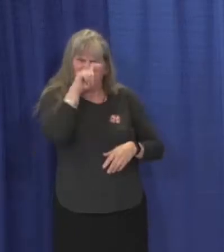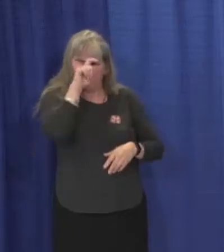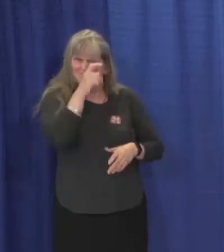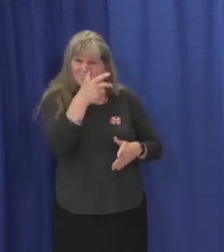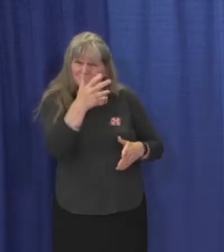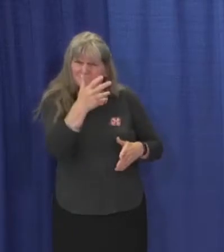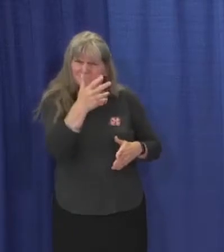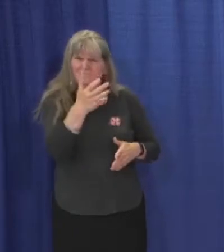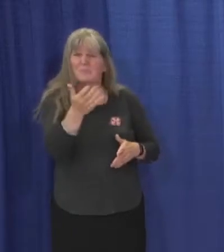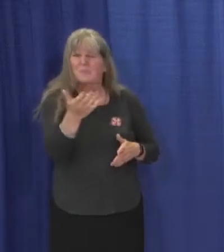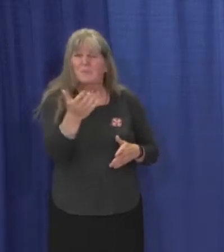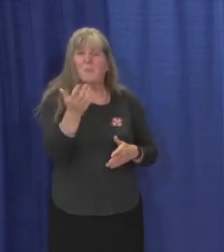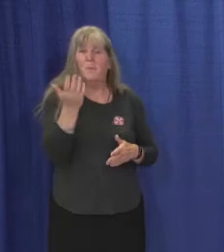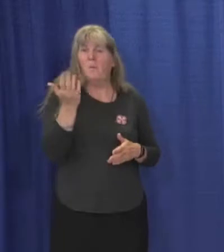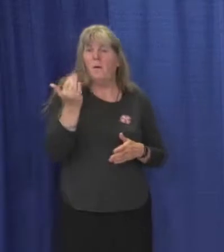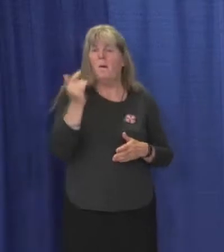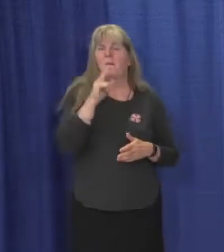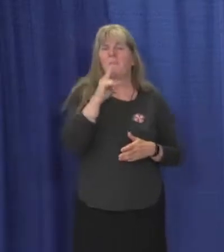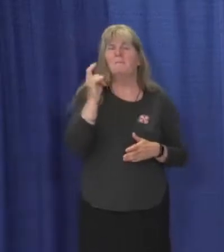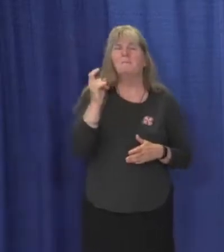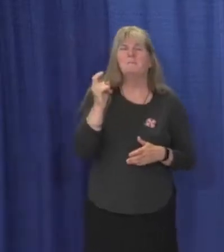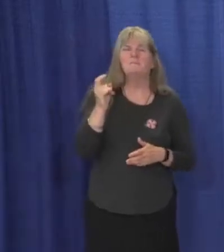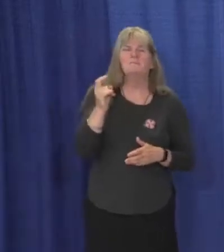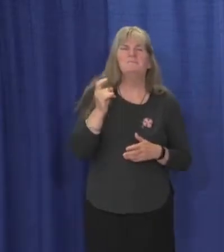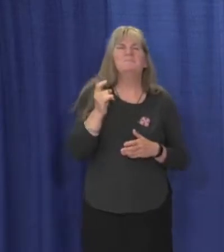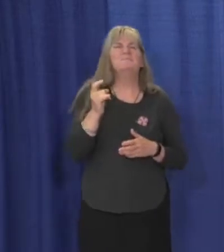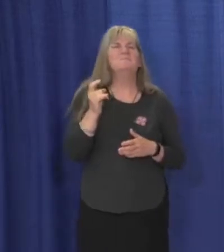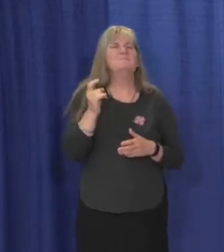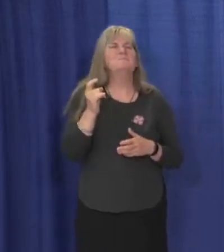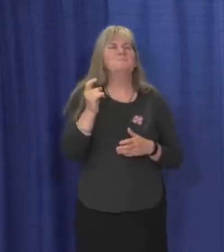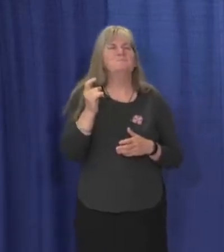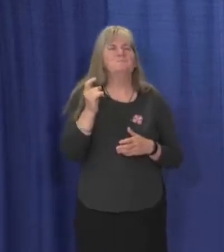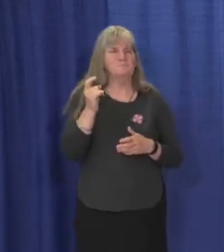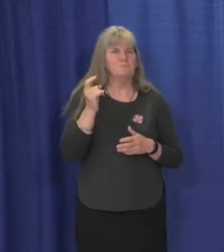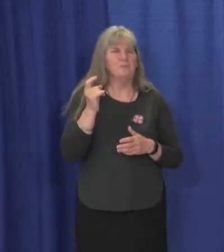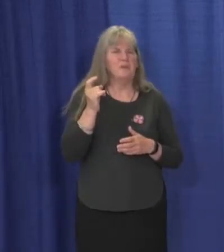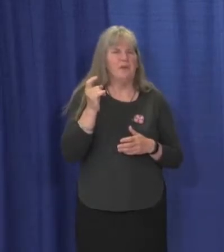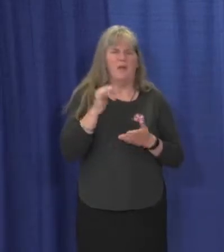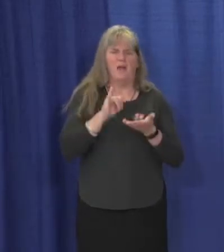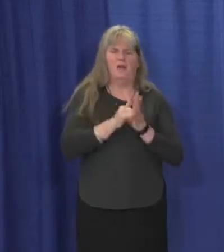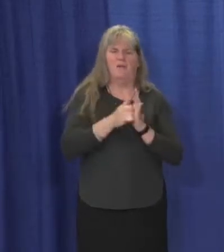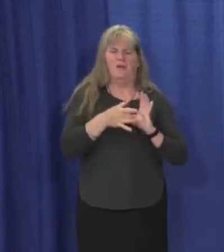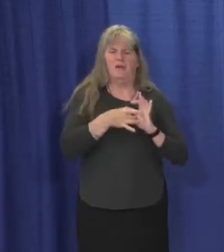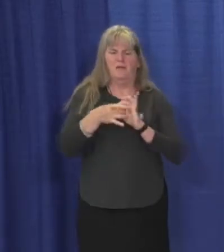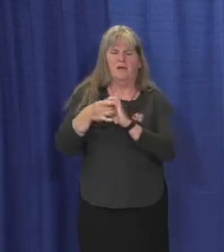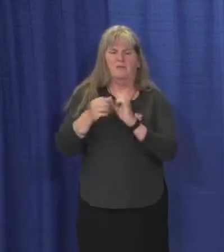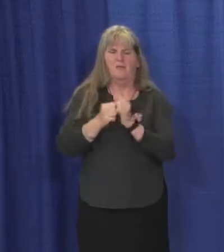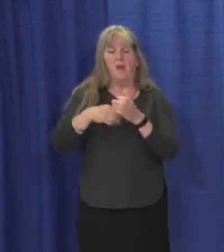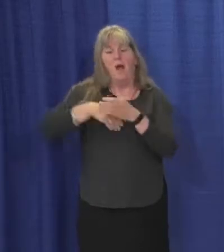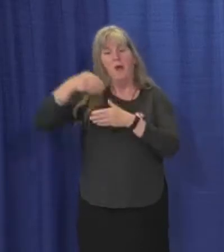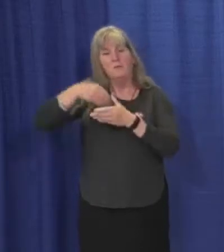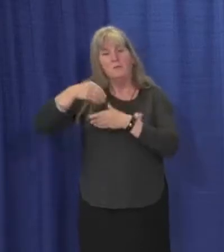reporting these past couple of weeks. This is due in part to how we account for out of territory